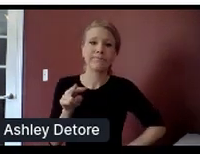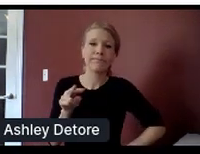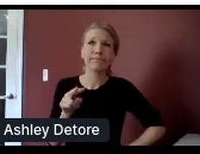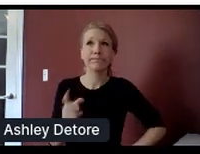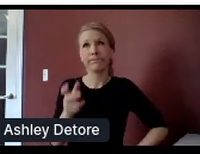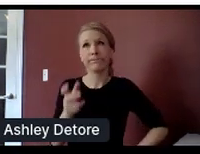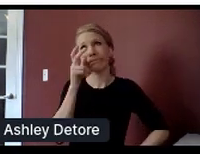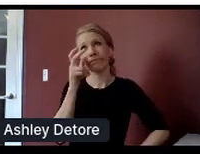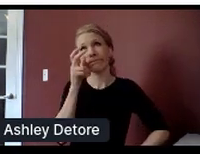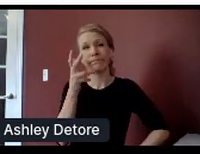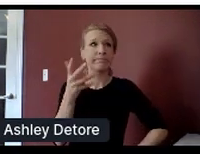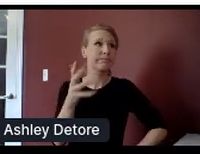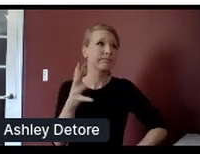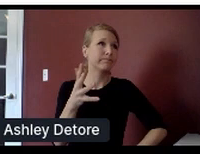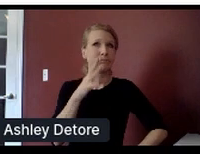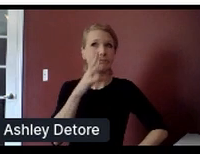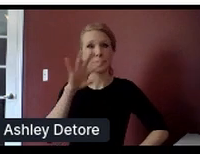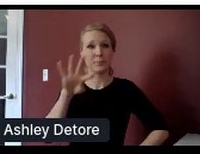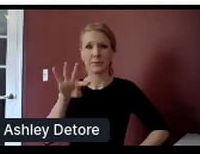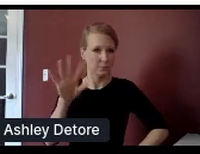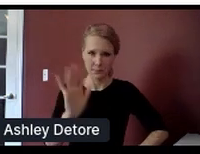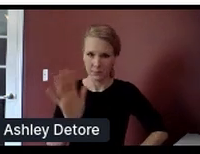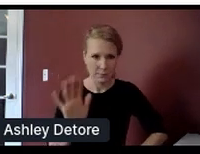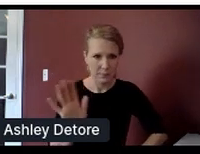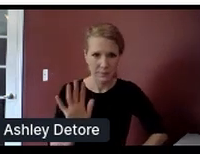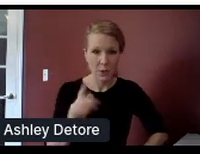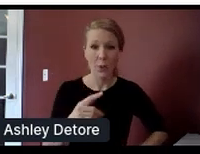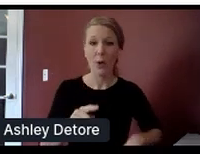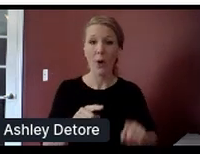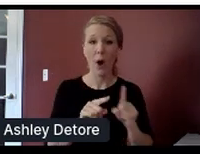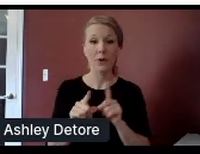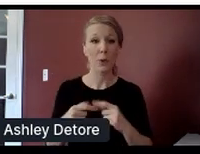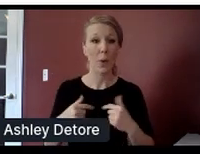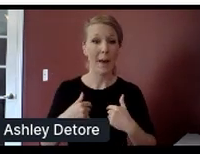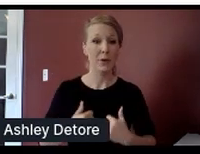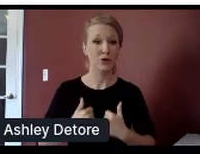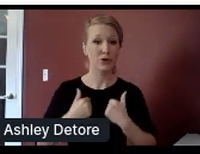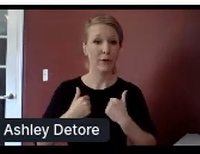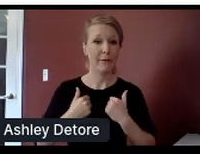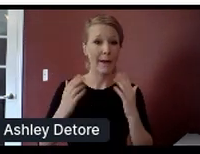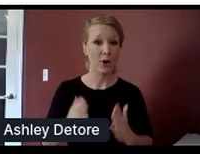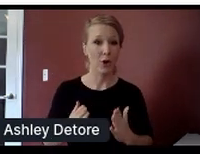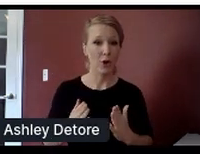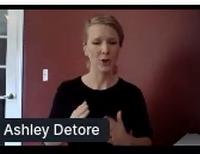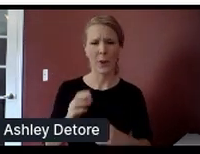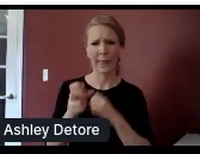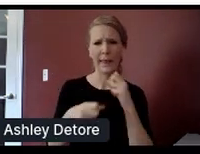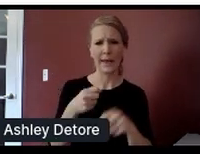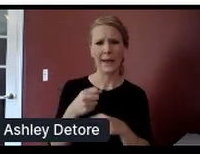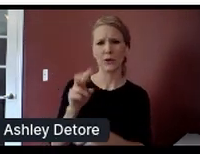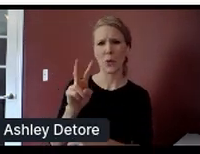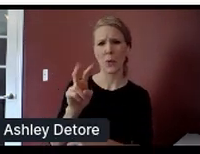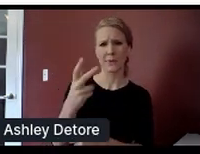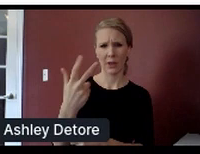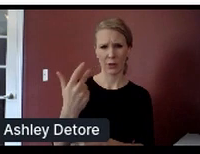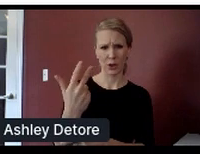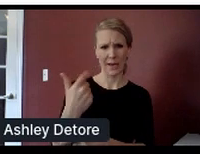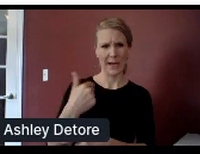I'm a survivor. In 2013, I was diagnosed with a rare and aggressive form